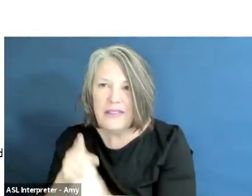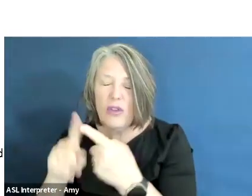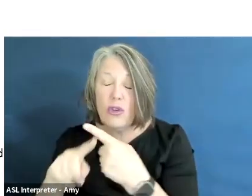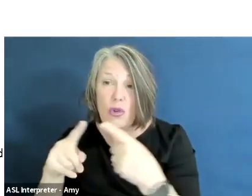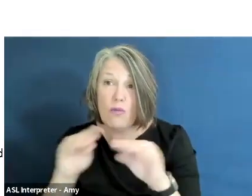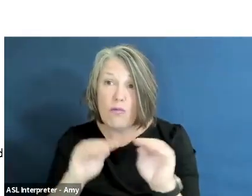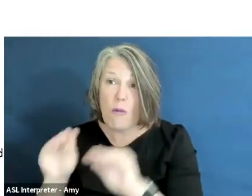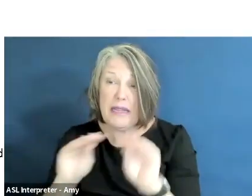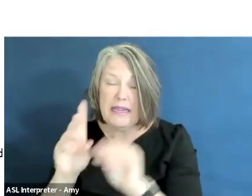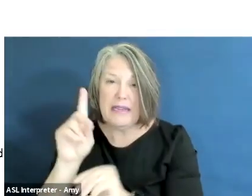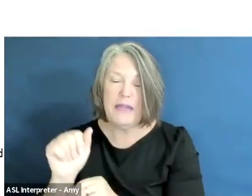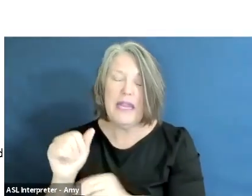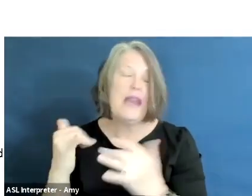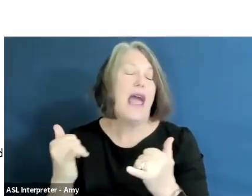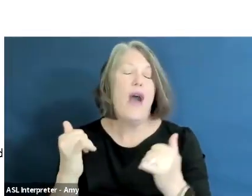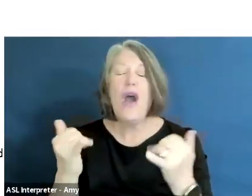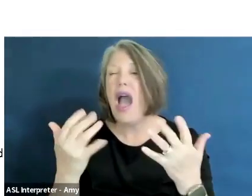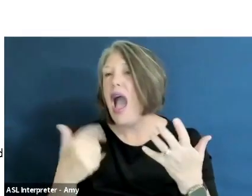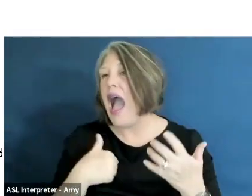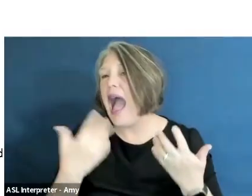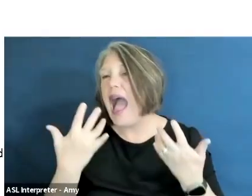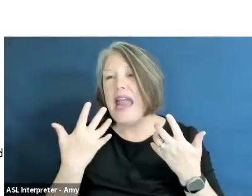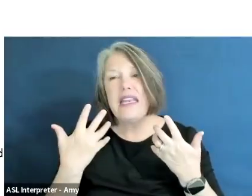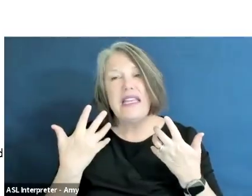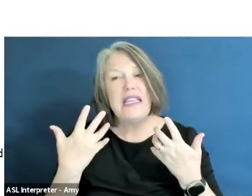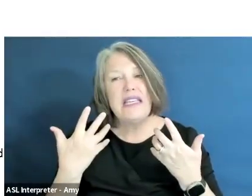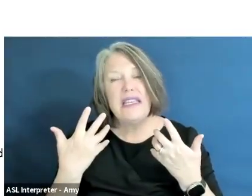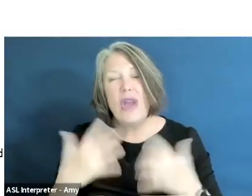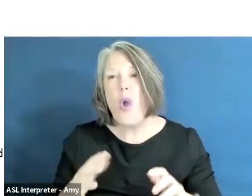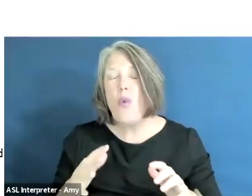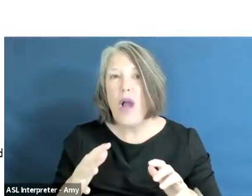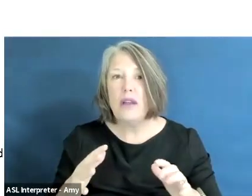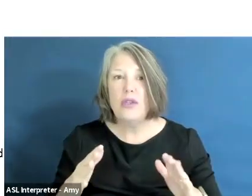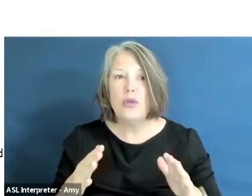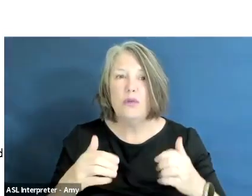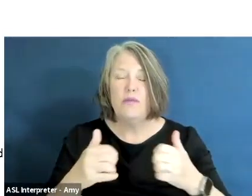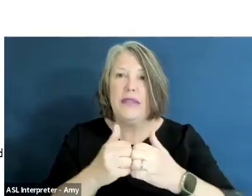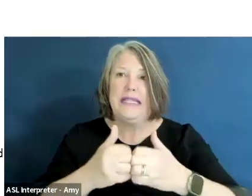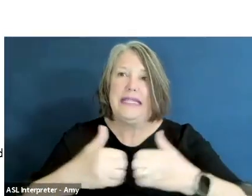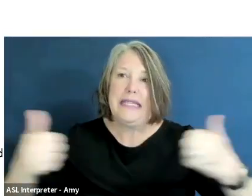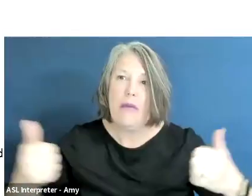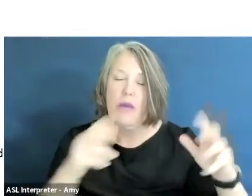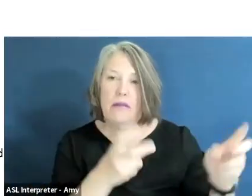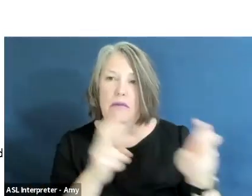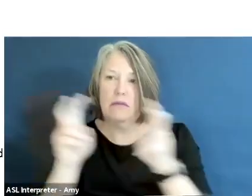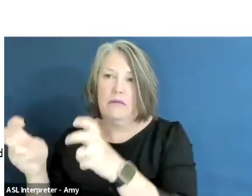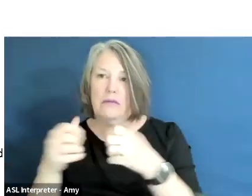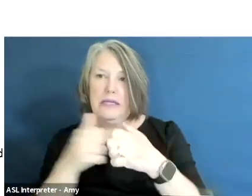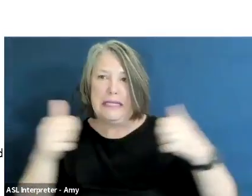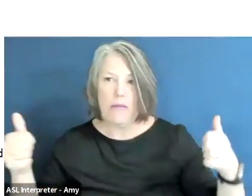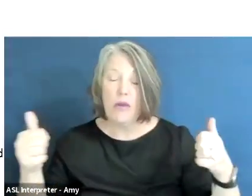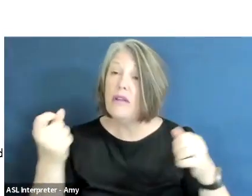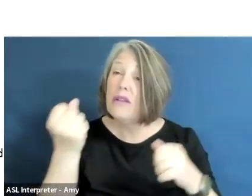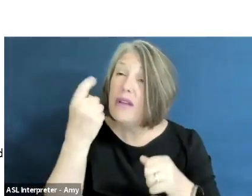Now, I don't want to overly separate these two topics. To understand medication history well,